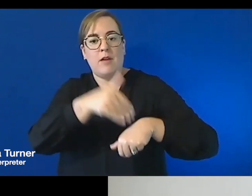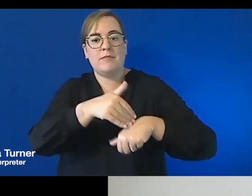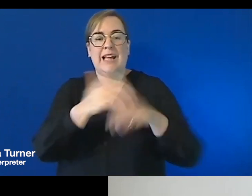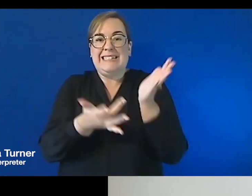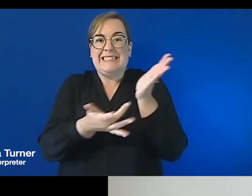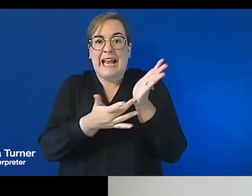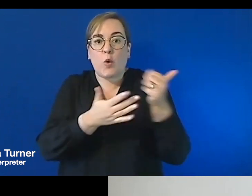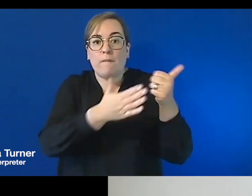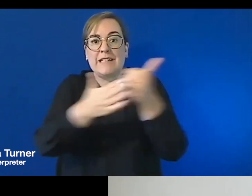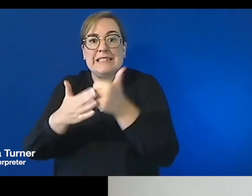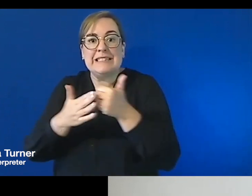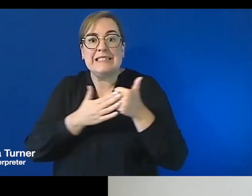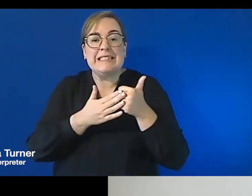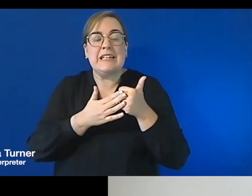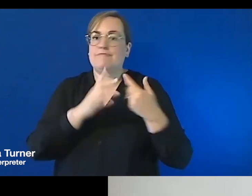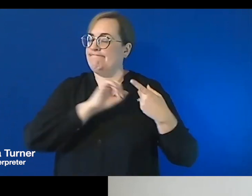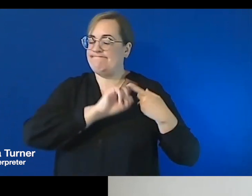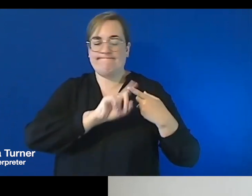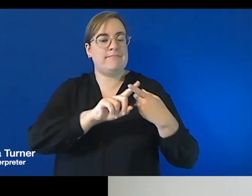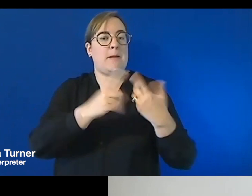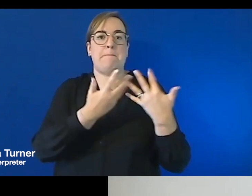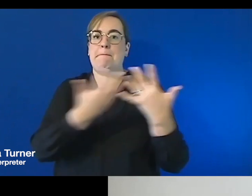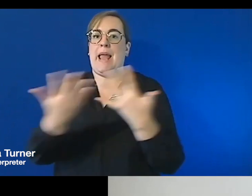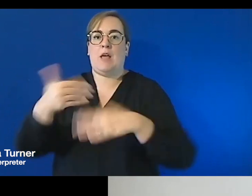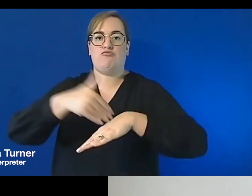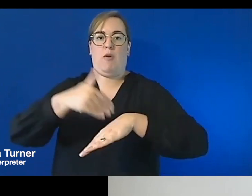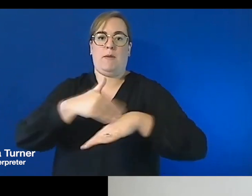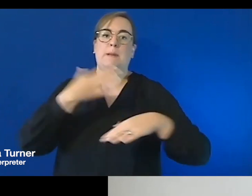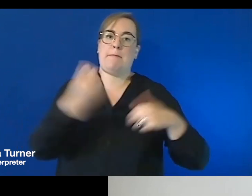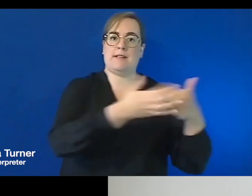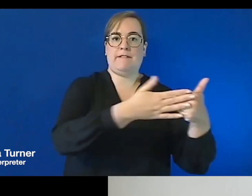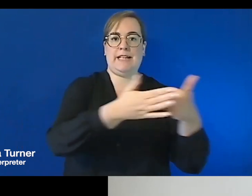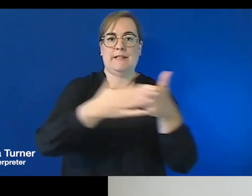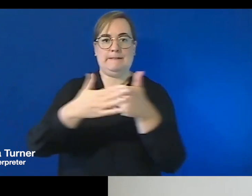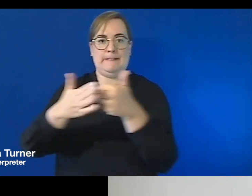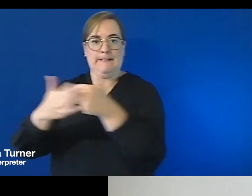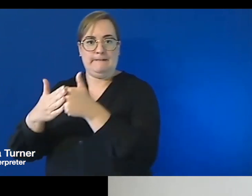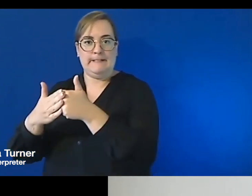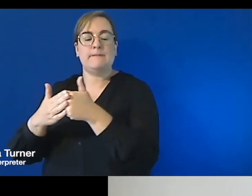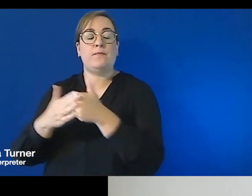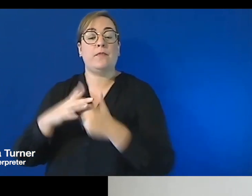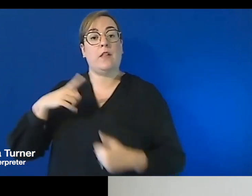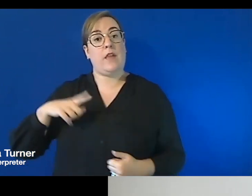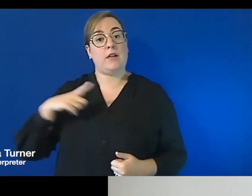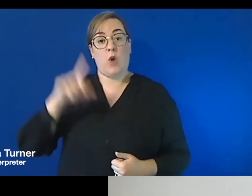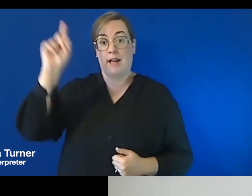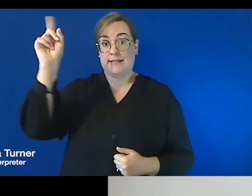So we have many problems to to fix and that's why today I would love to share the steps